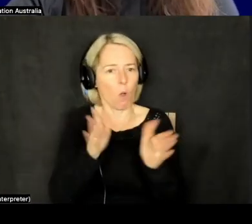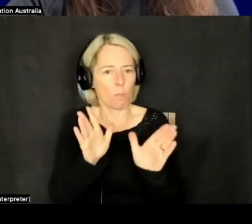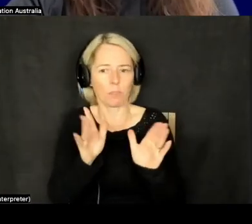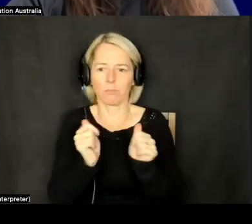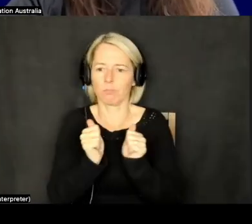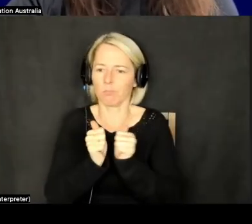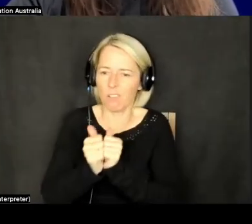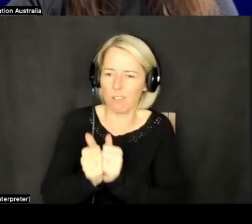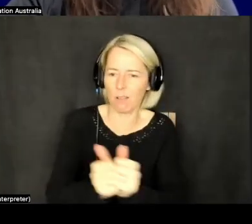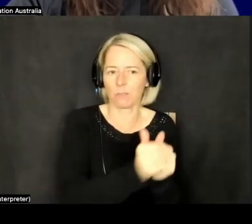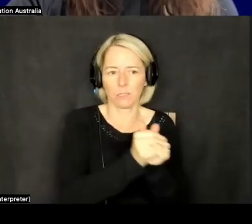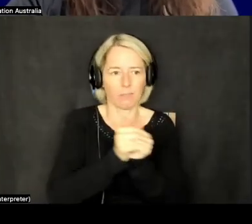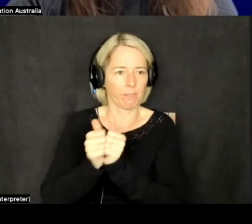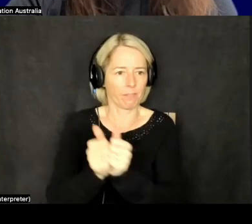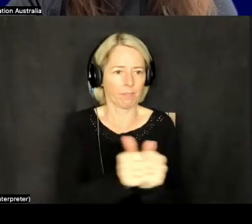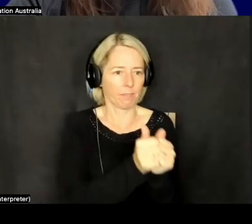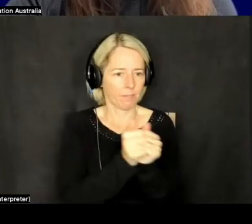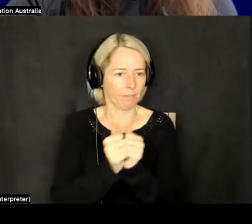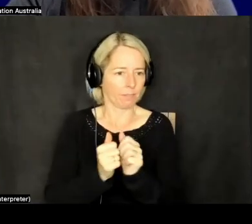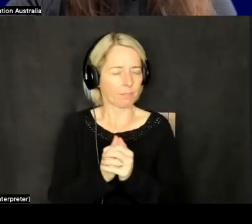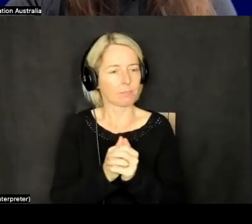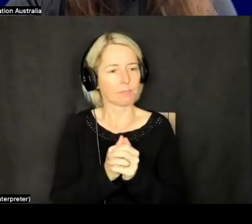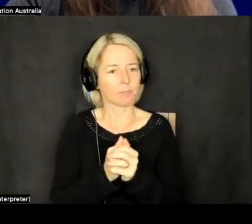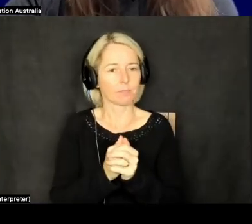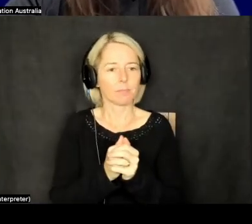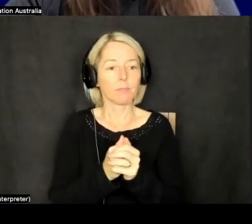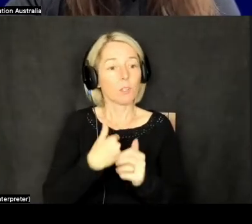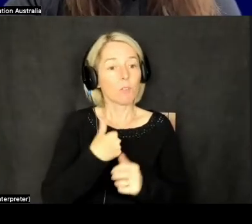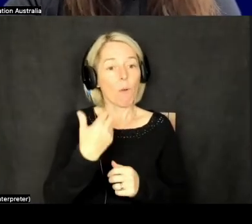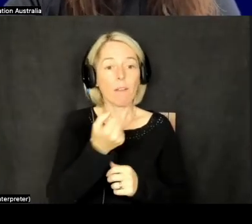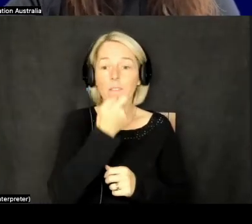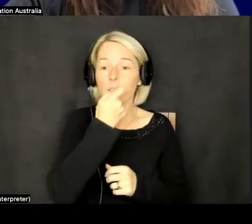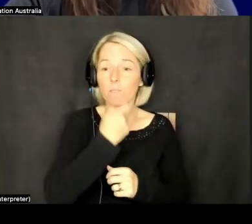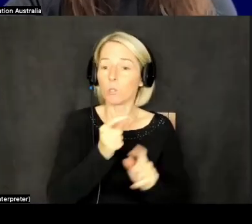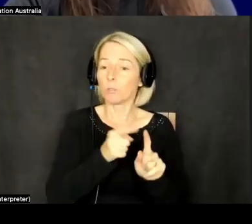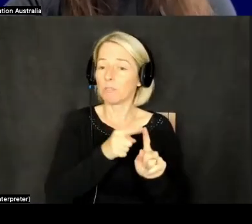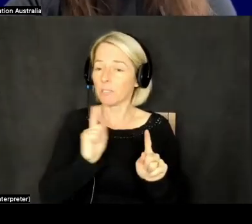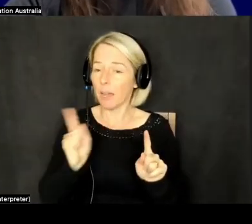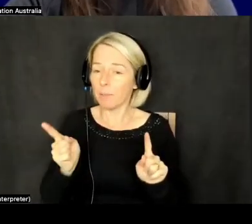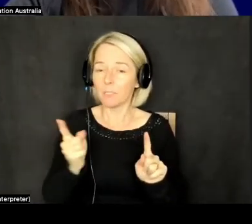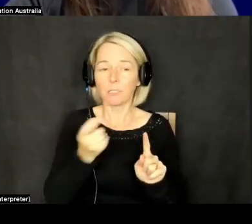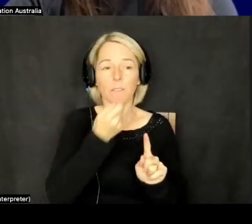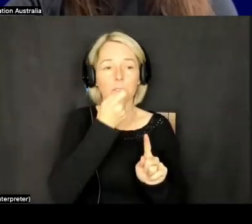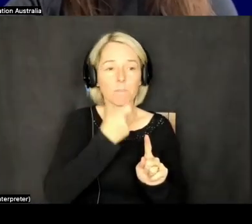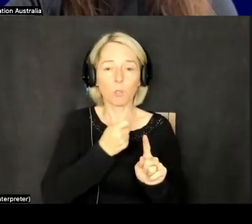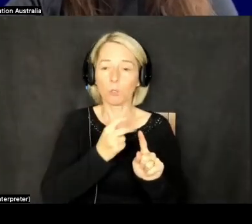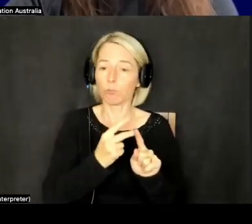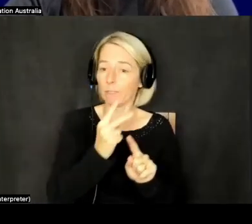I’ve just included a few statements and reflections, and maybe like even I kind